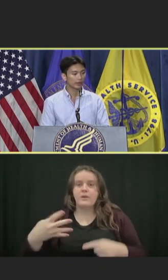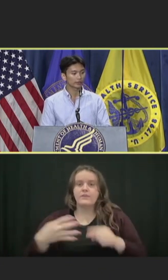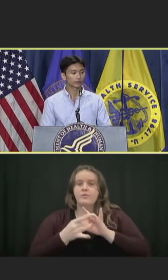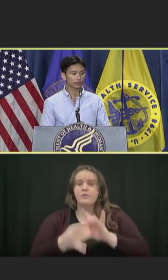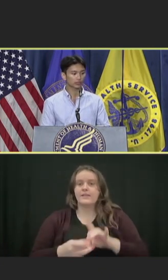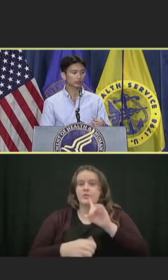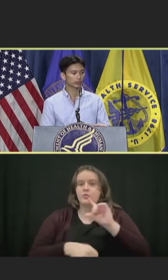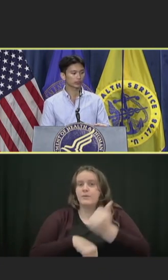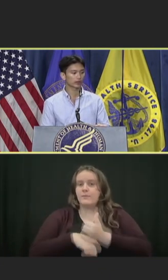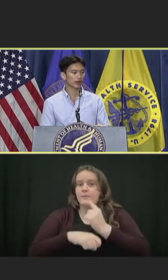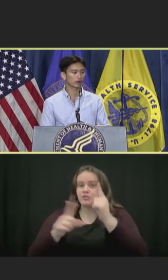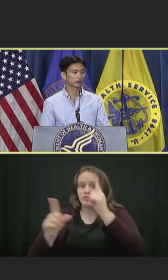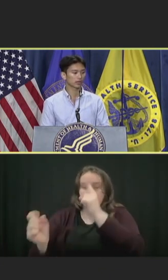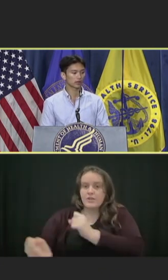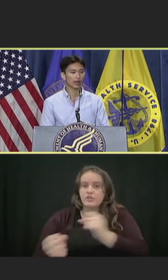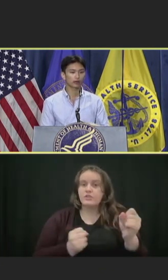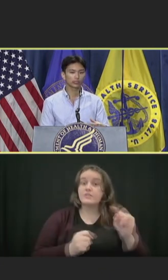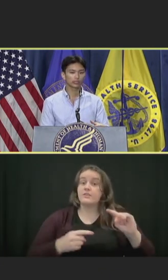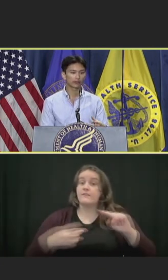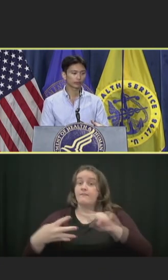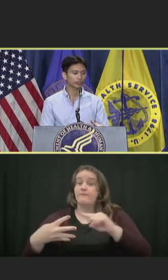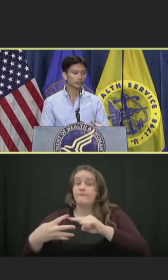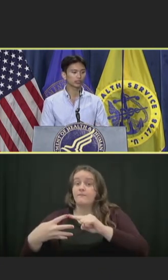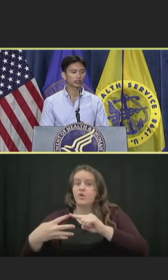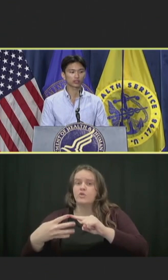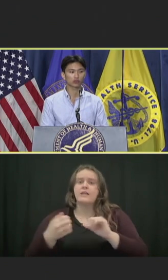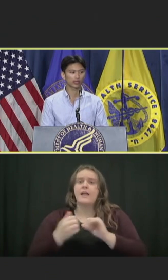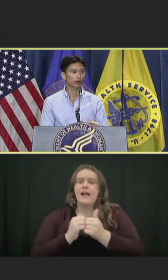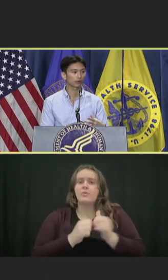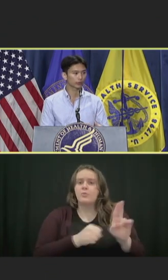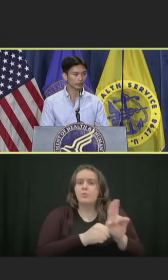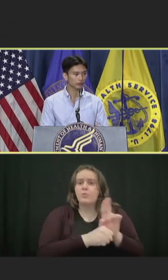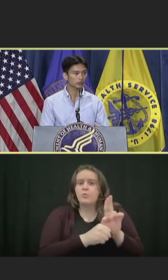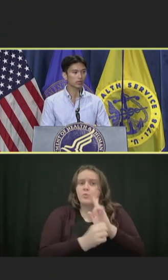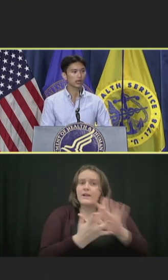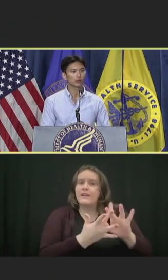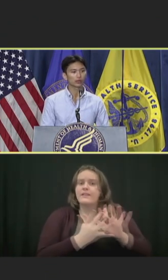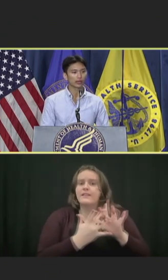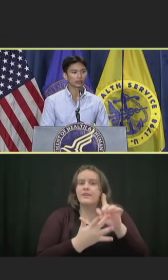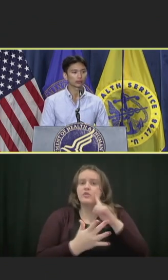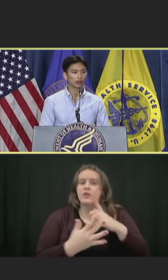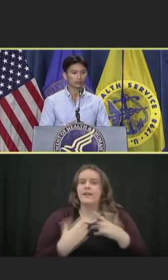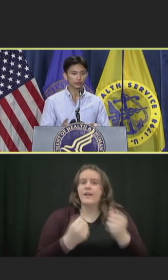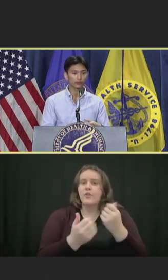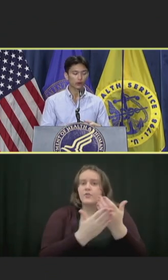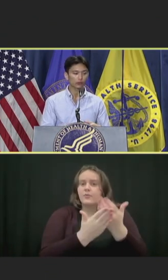The first was really around how do we leverage the electronic health record? We had lots of folks